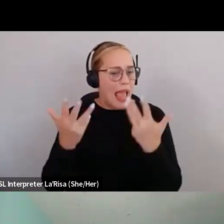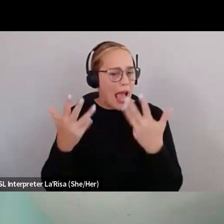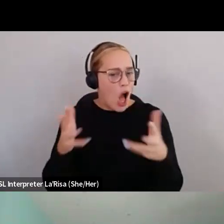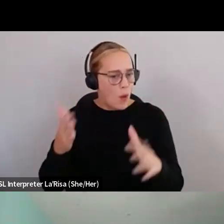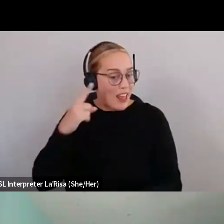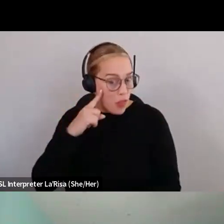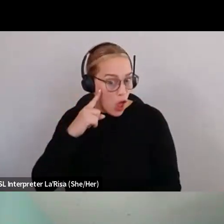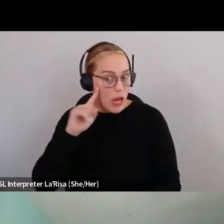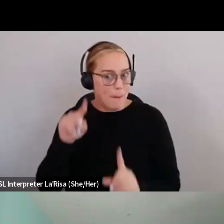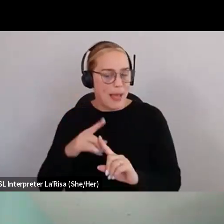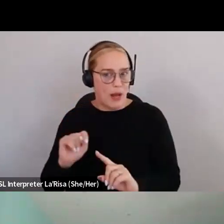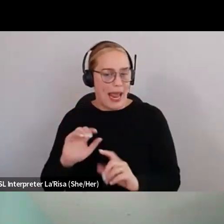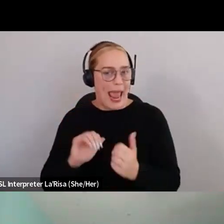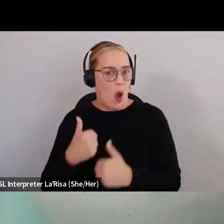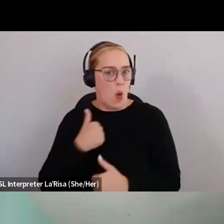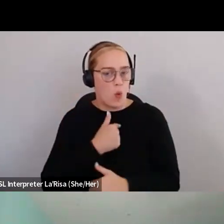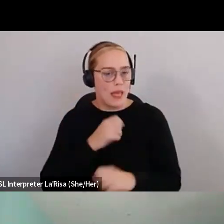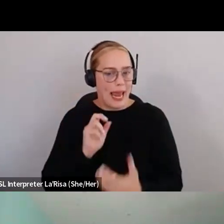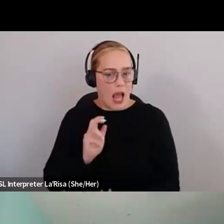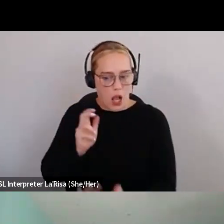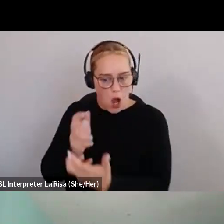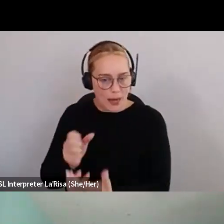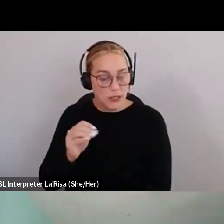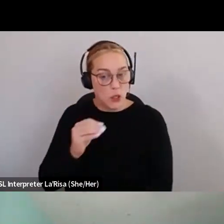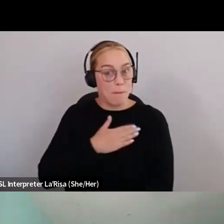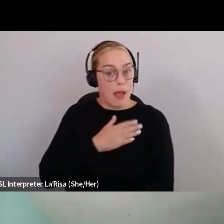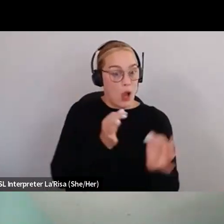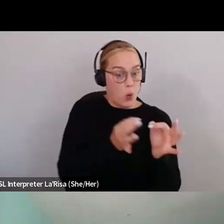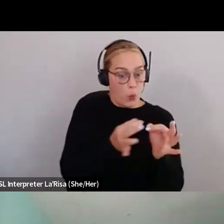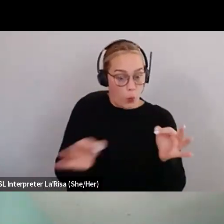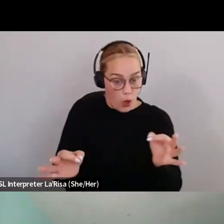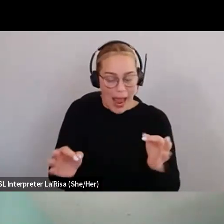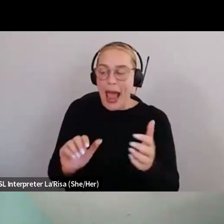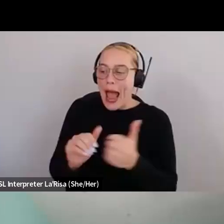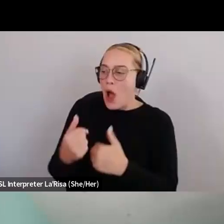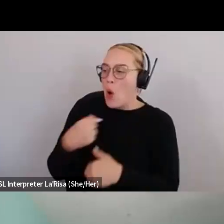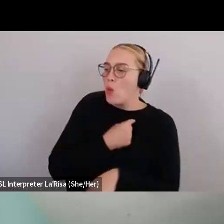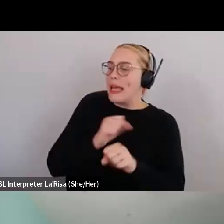something they probably already adapted and have thoughts about how to